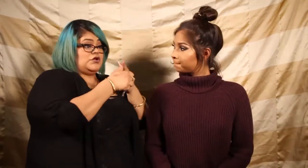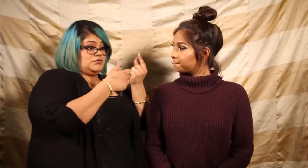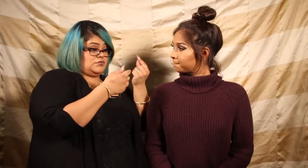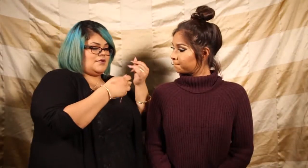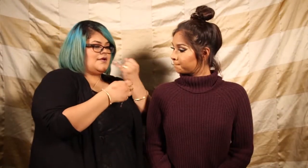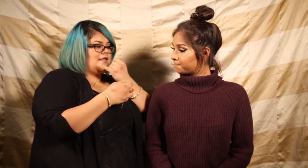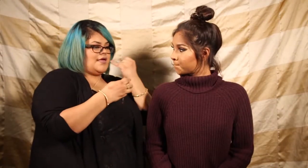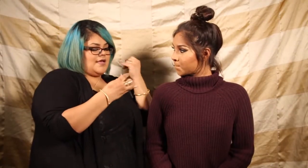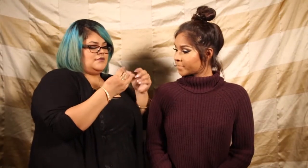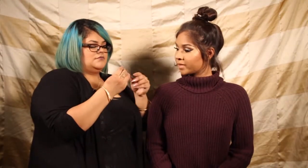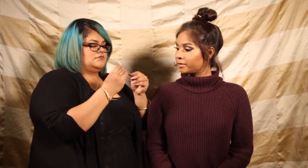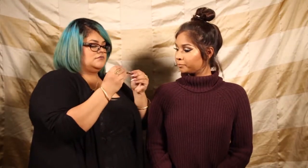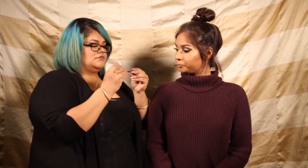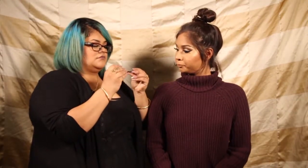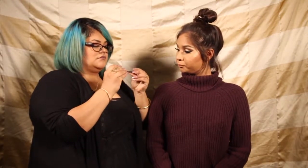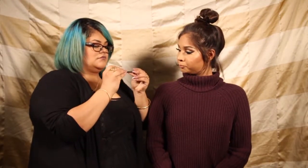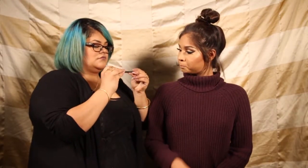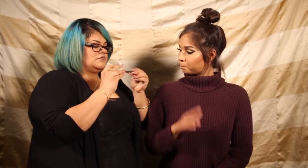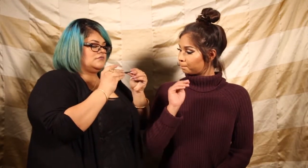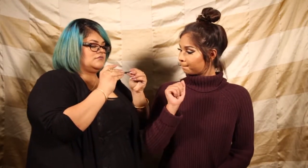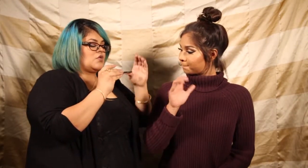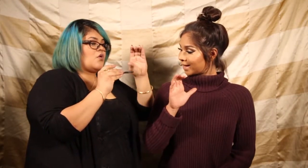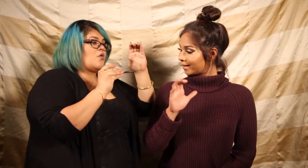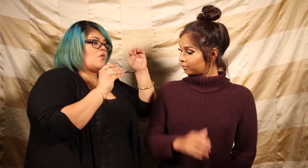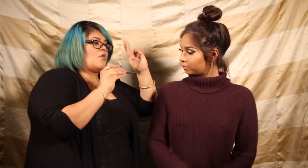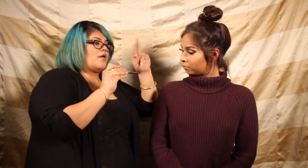First..we do lip liner.. MAC "Cork"